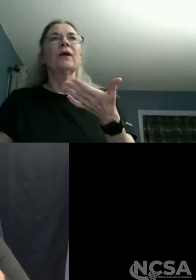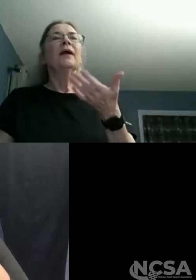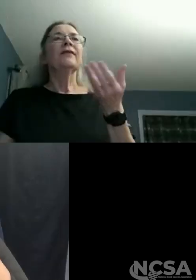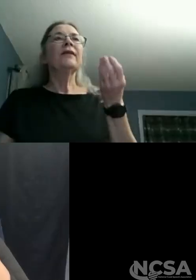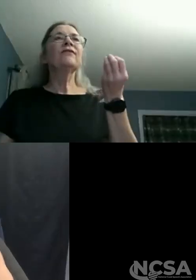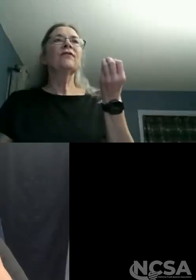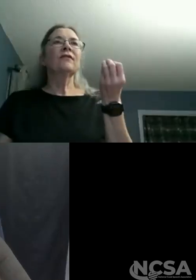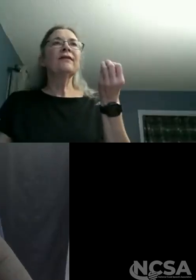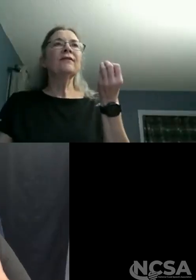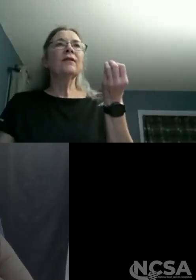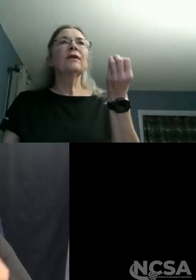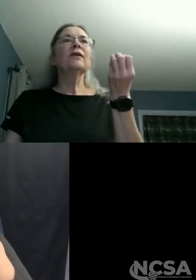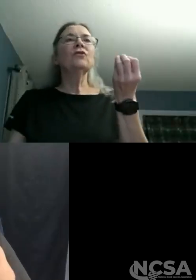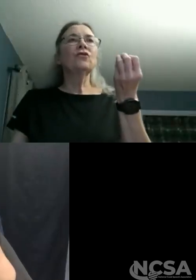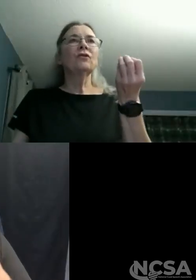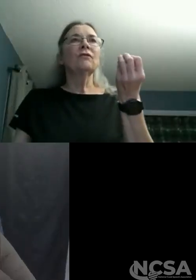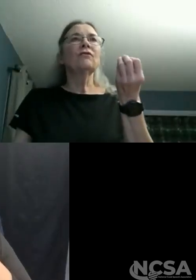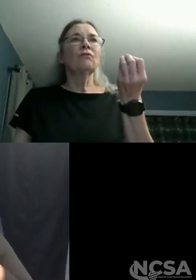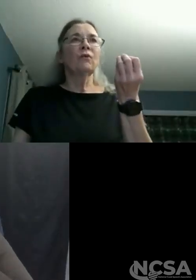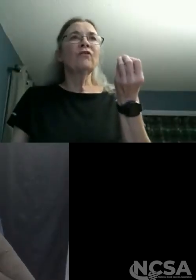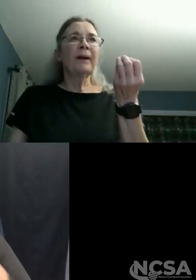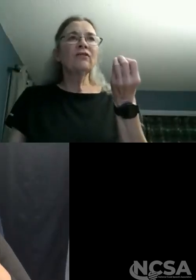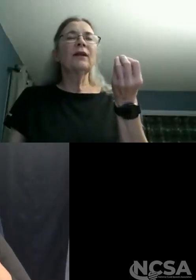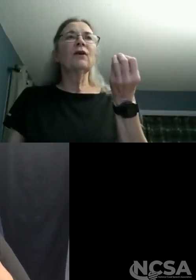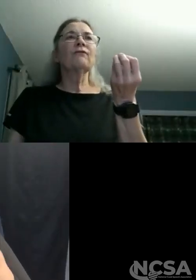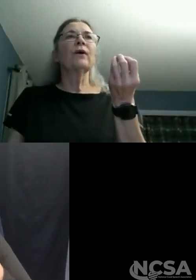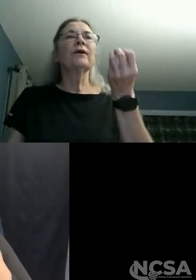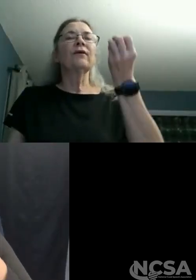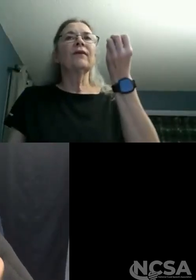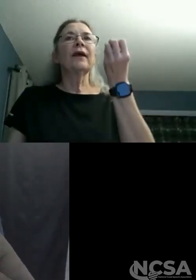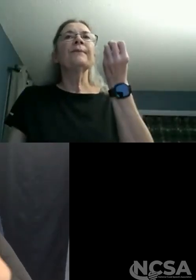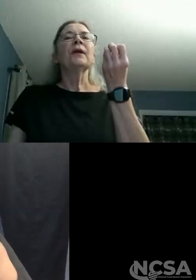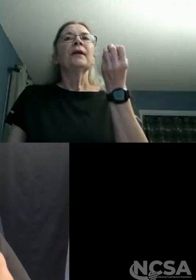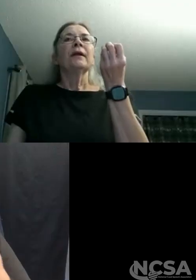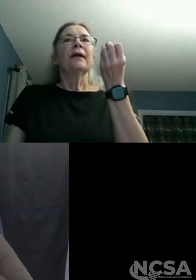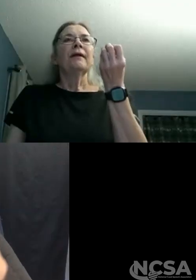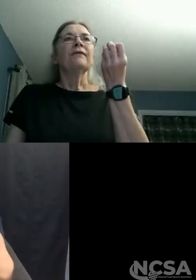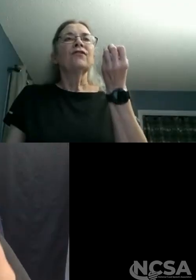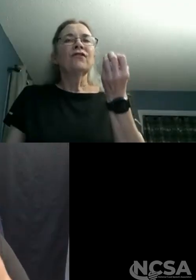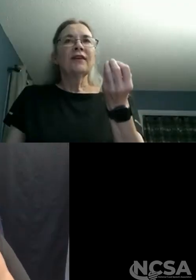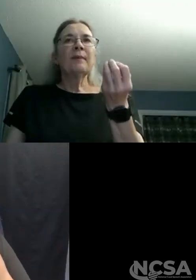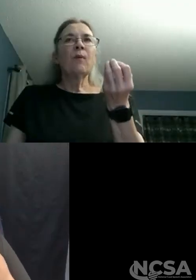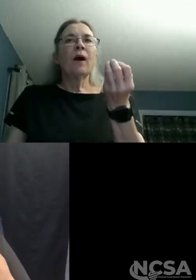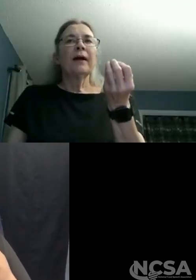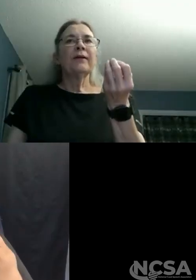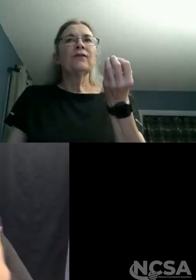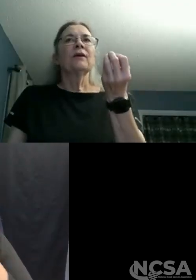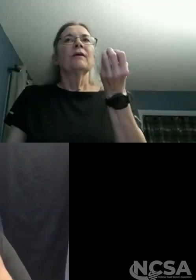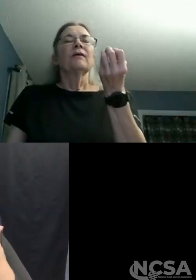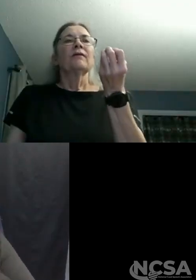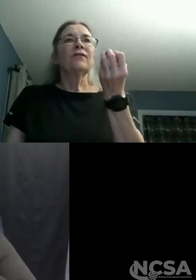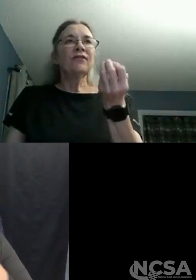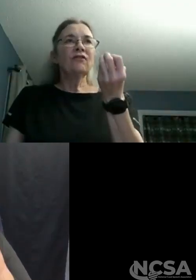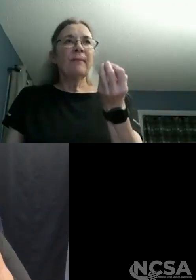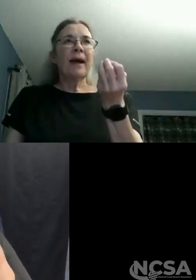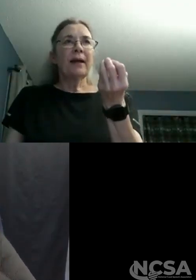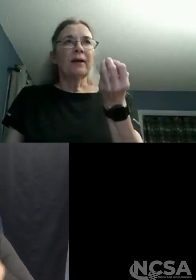and that's this. That's the thing that you should especially look for is a stepwise systematic